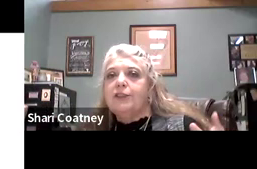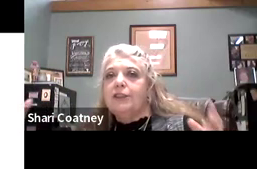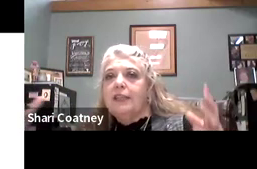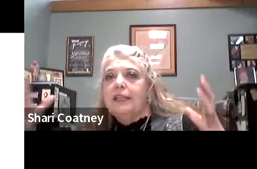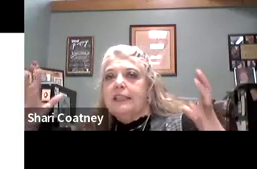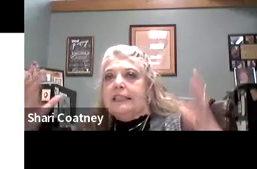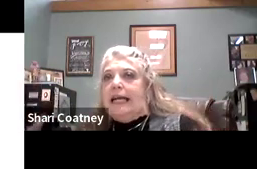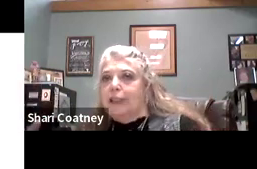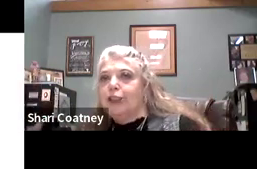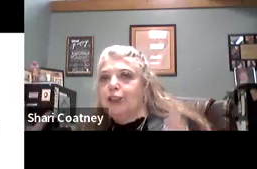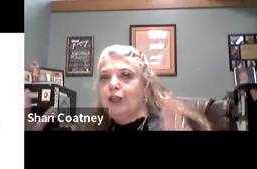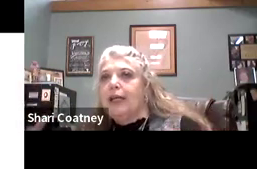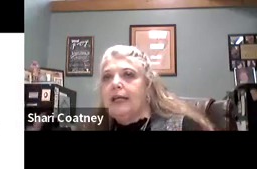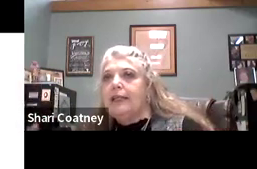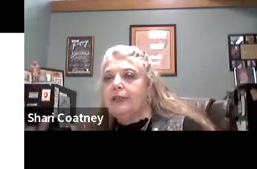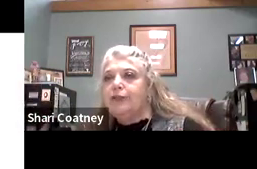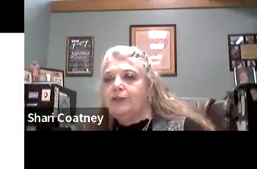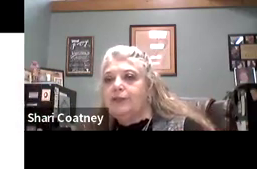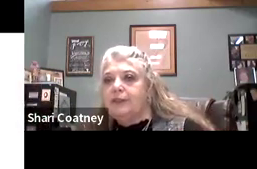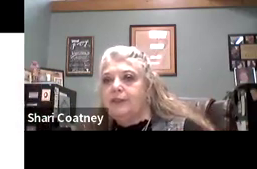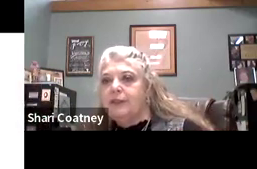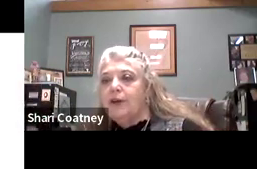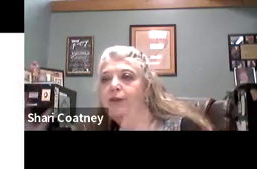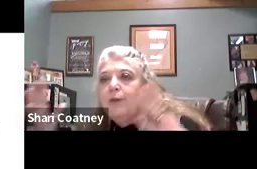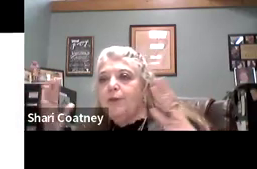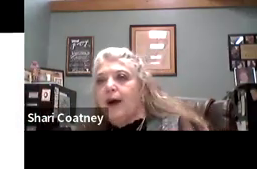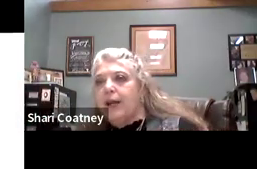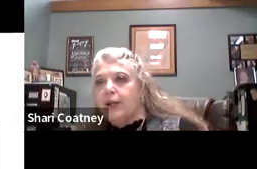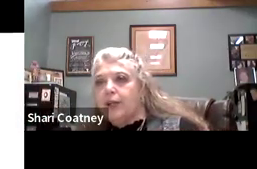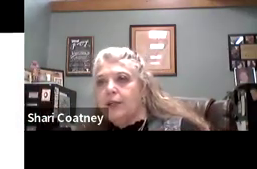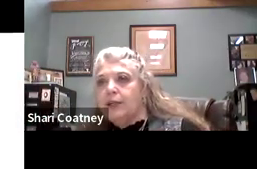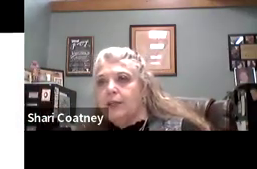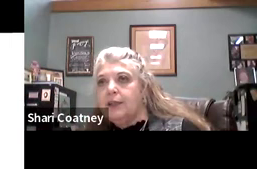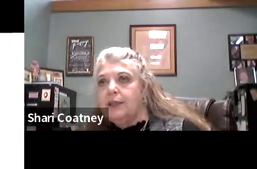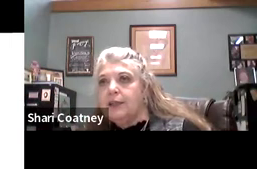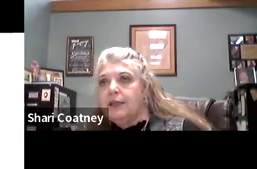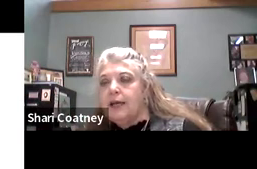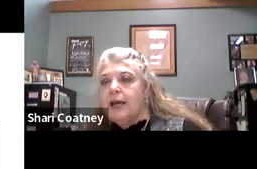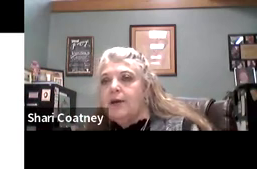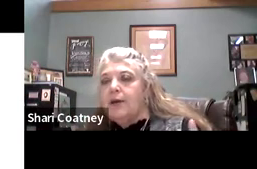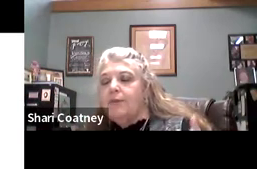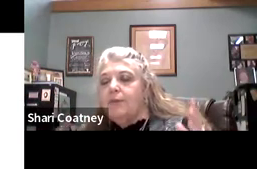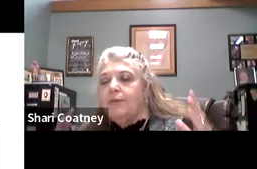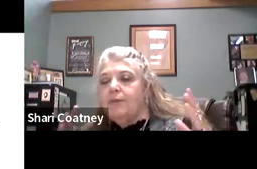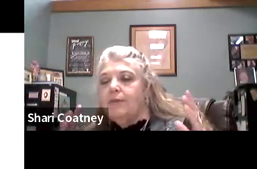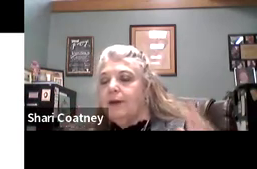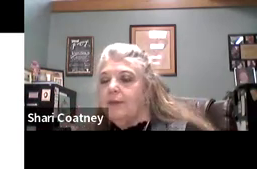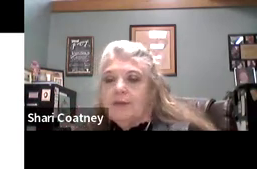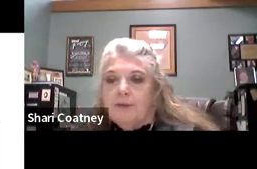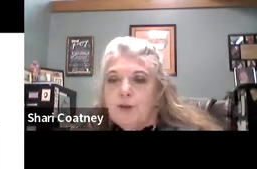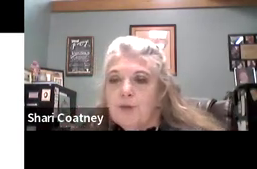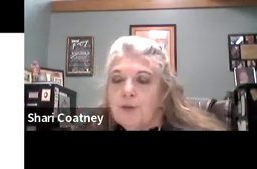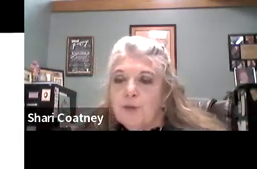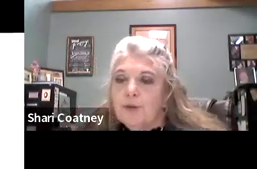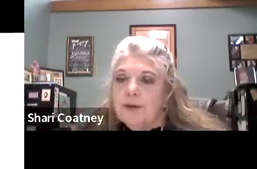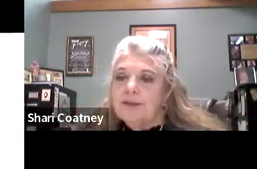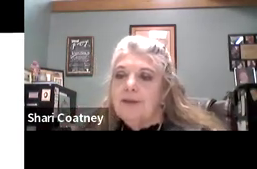And generally, when we work on that, so recently, I was working with a foster kid who the state is changing things.